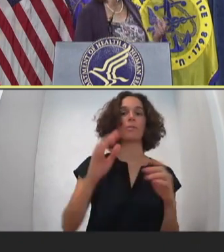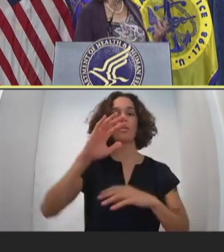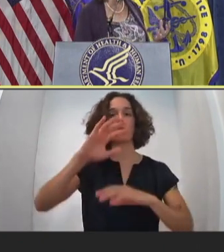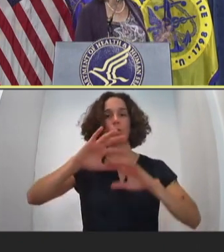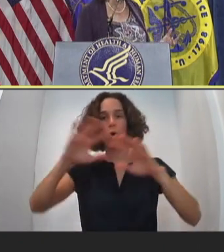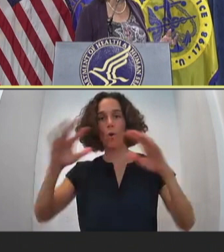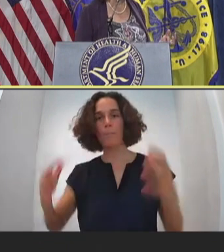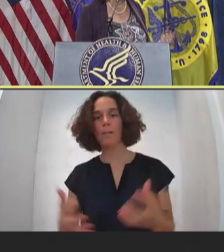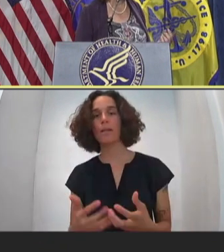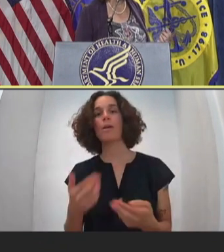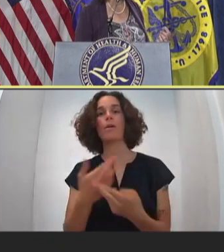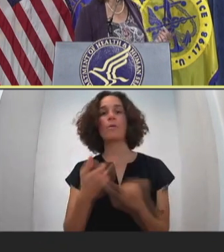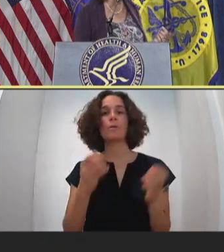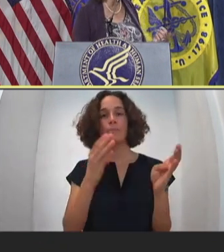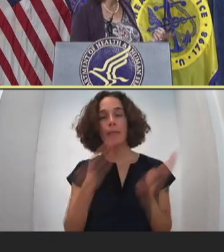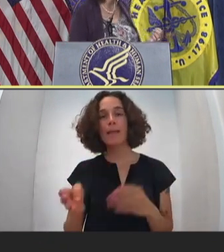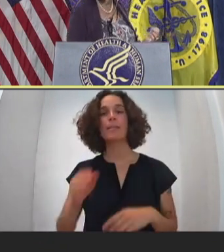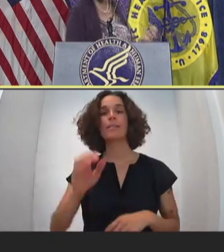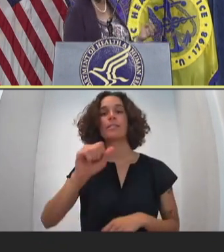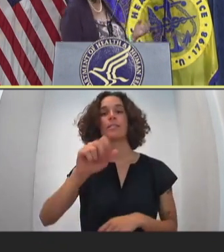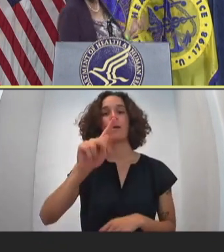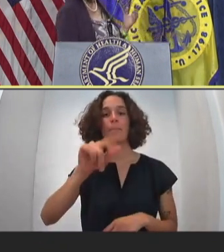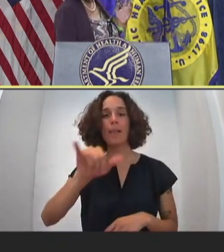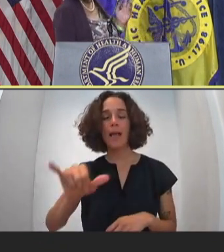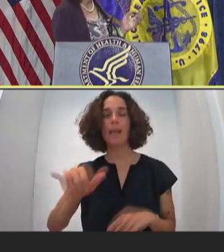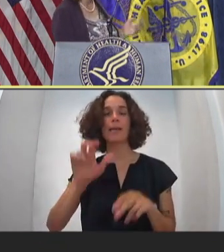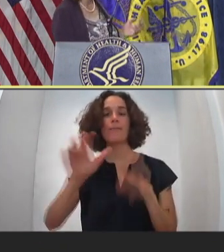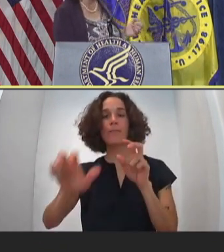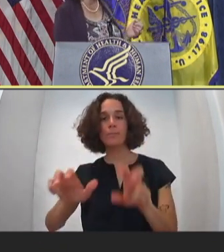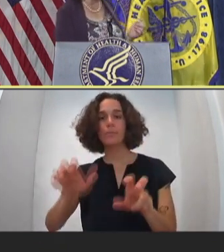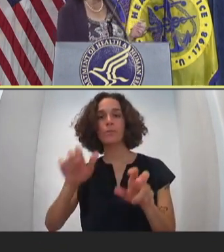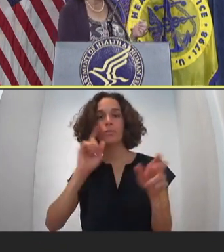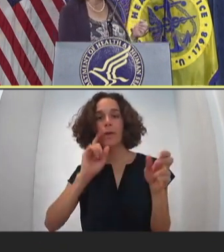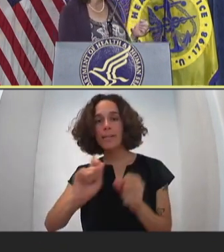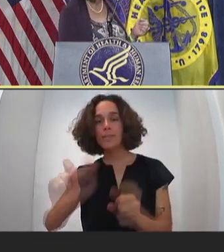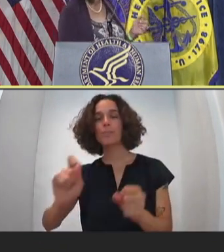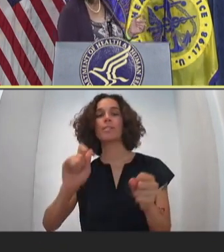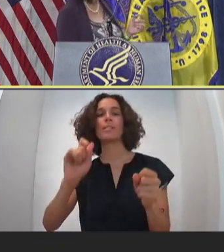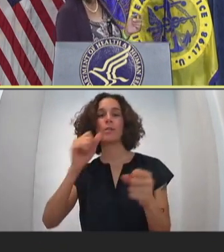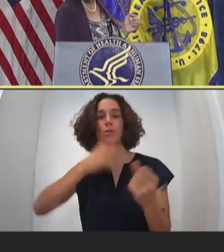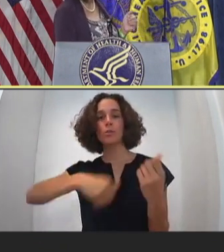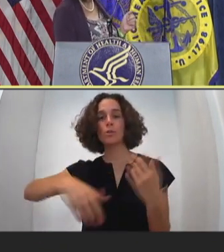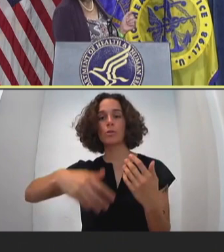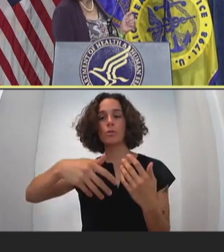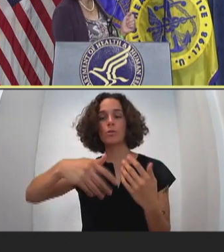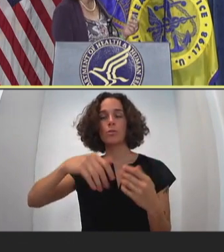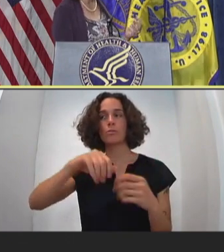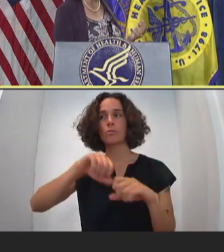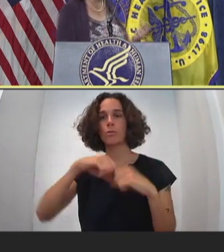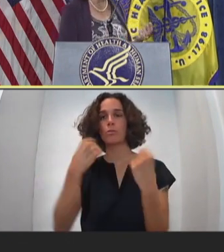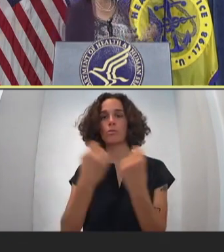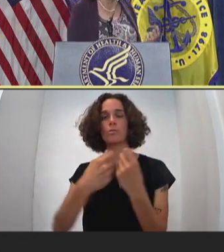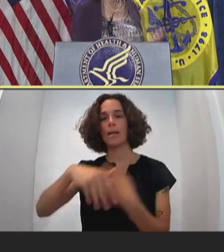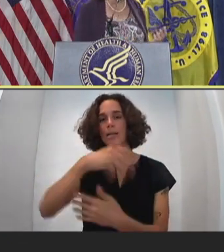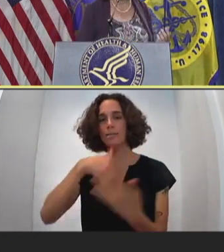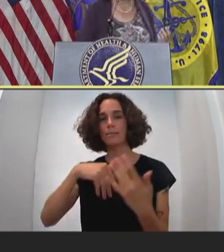supply and investment strategies, social science studies, and political advocacy